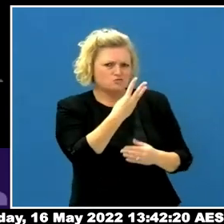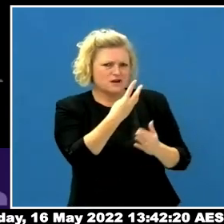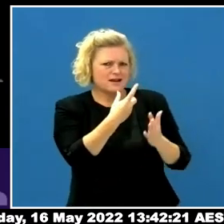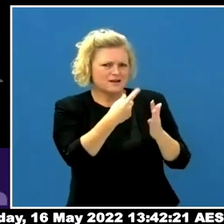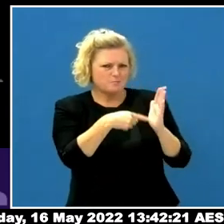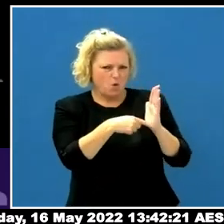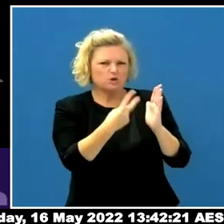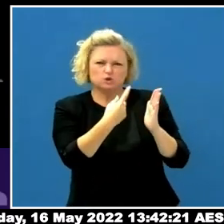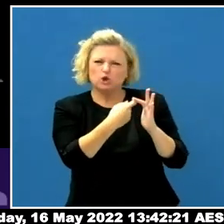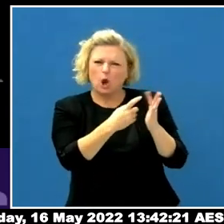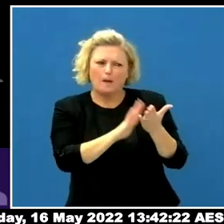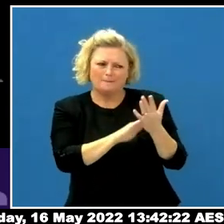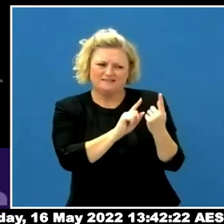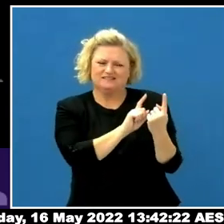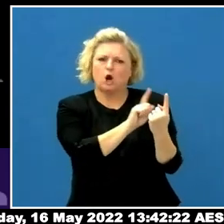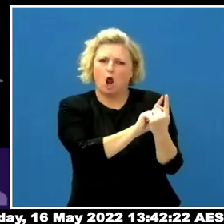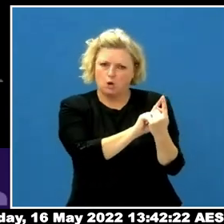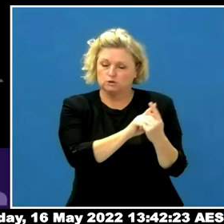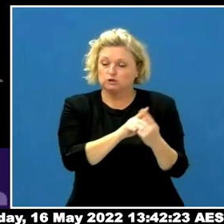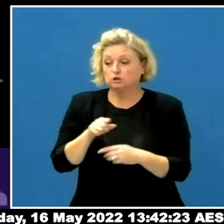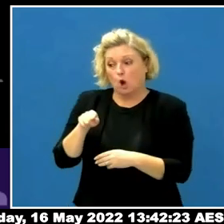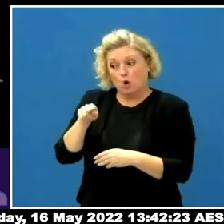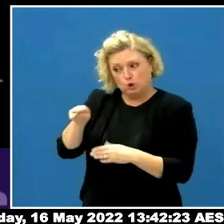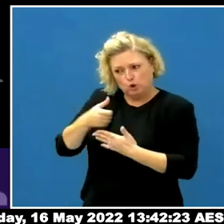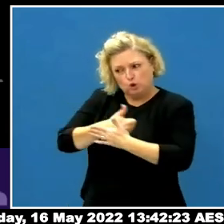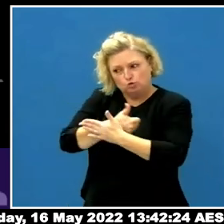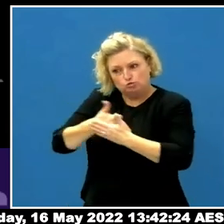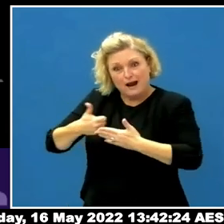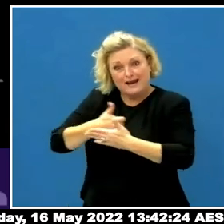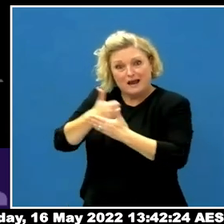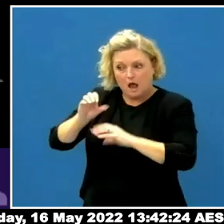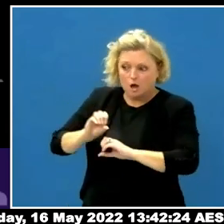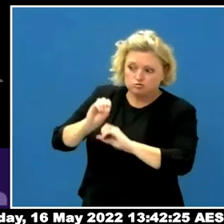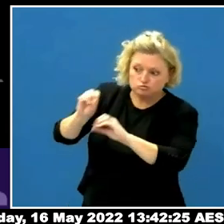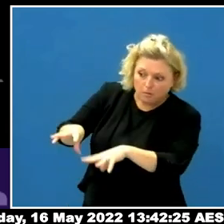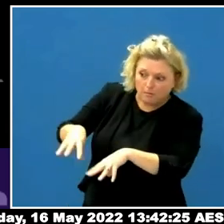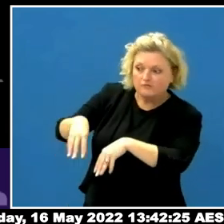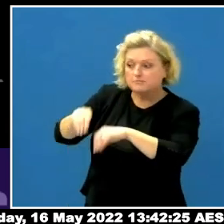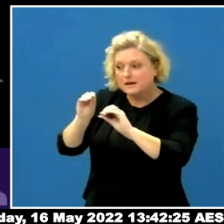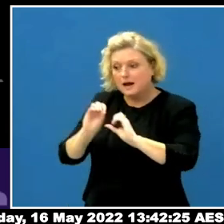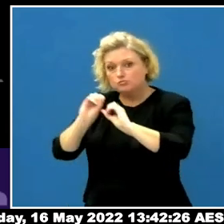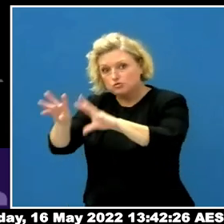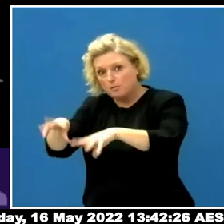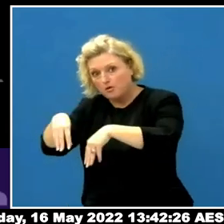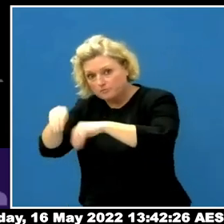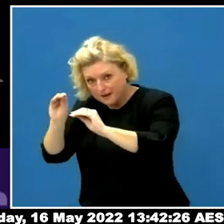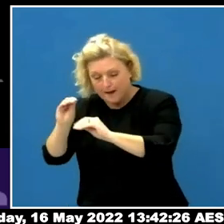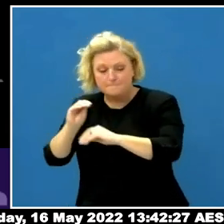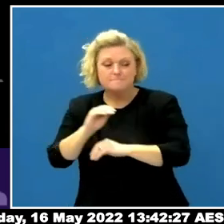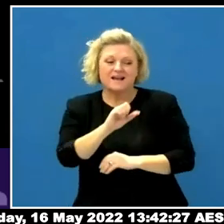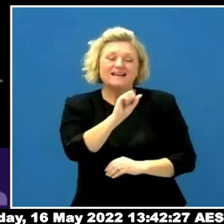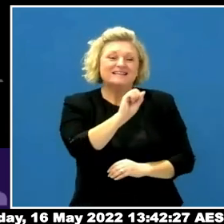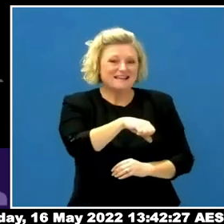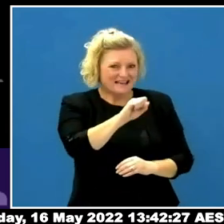2016 was when I was injured and that was the last time I actually drove him to and from.